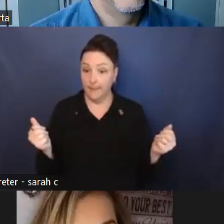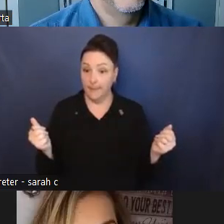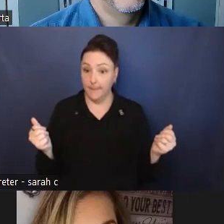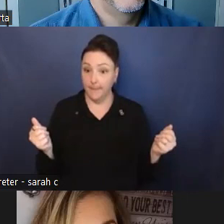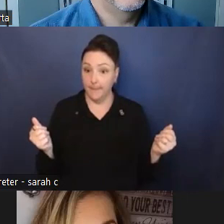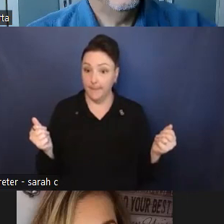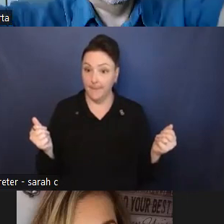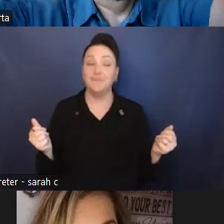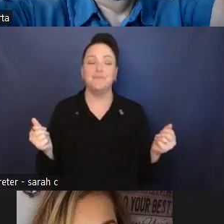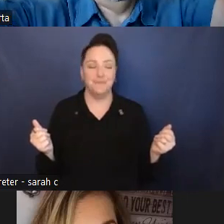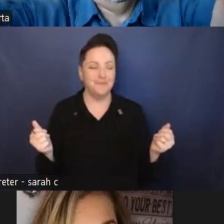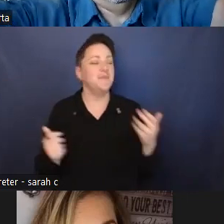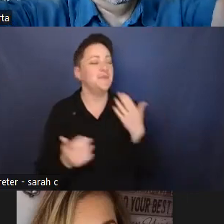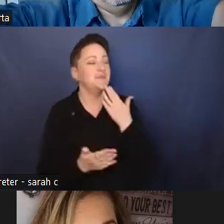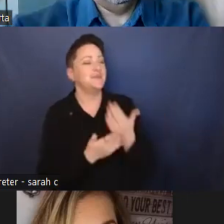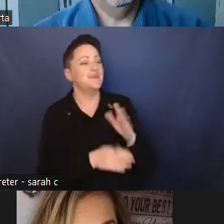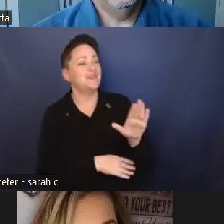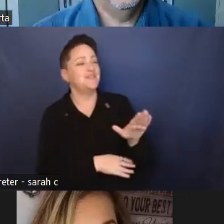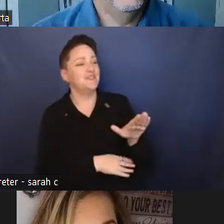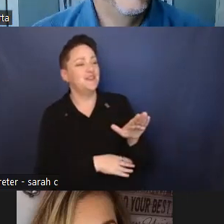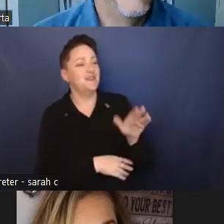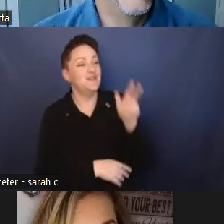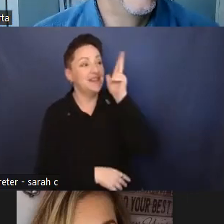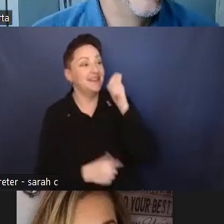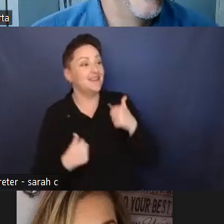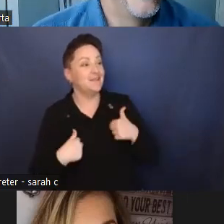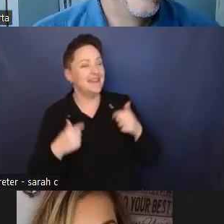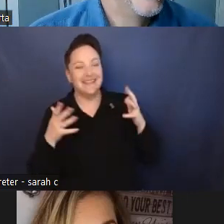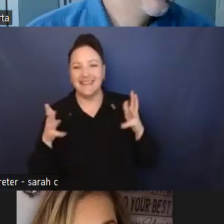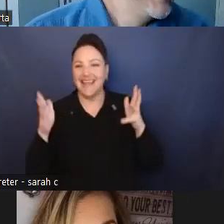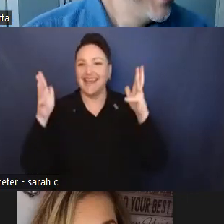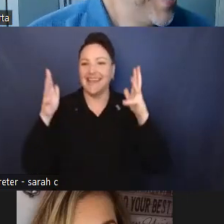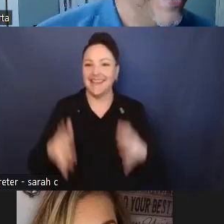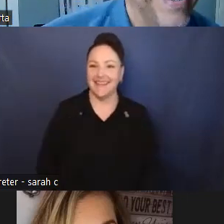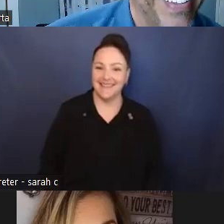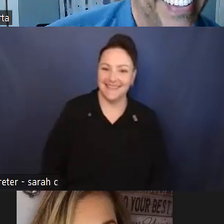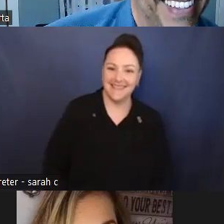Good afternoon can you hear me? Yay. Sorry about that. Oh, goodness